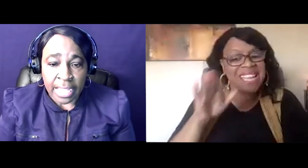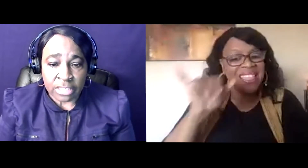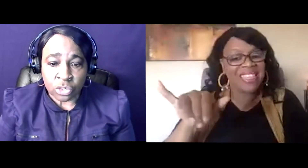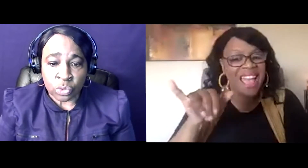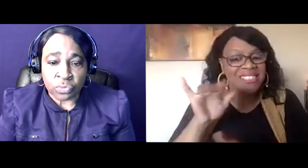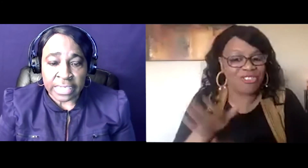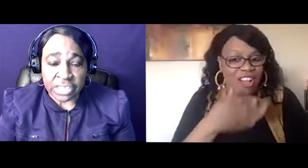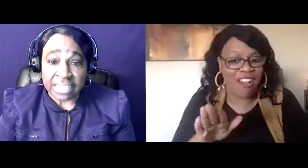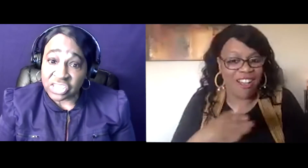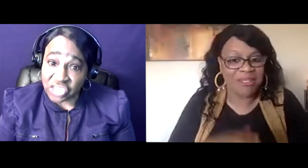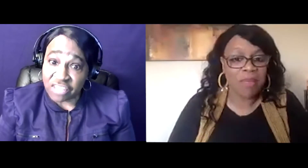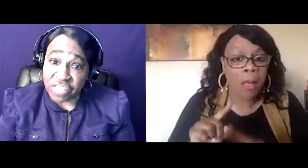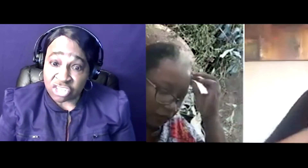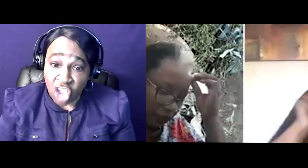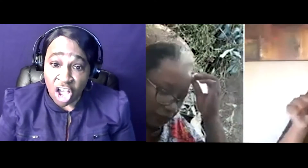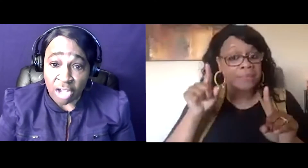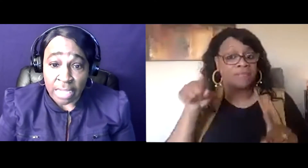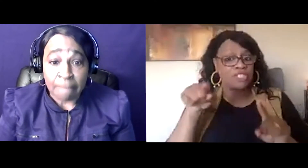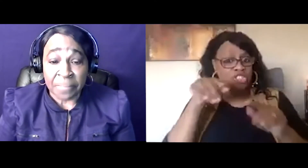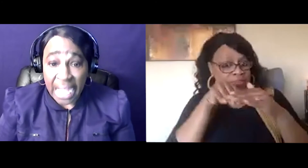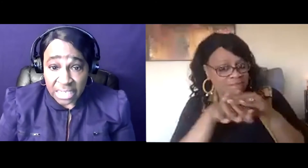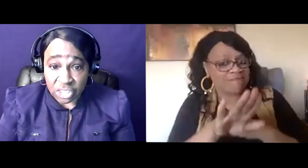At school, they tend to sing that song, but